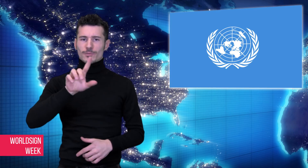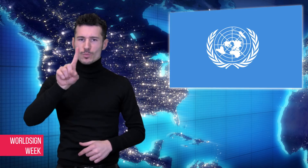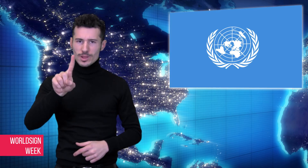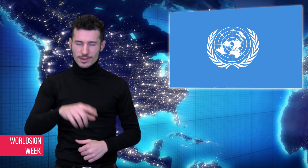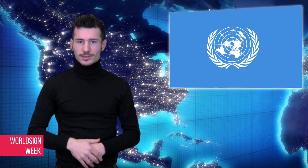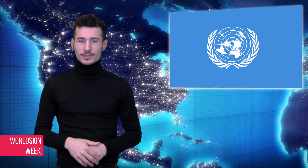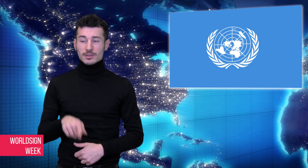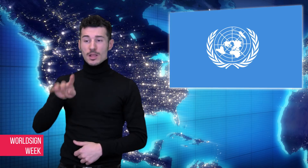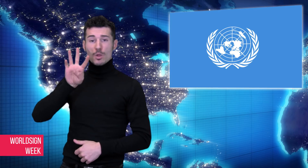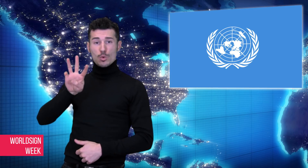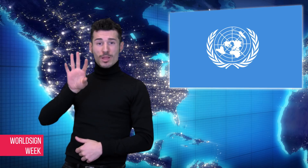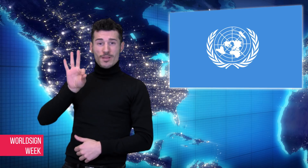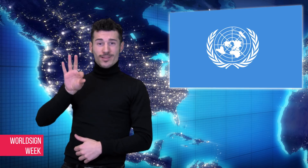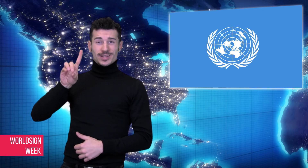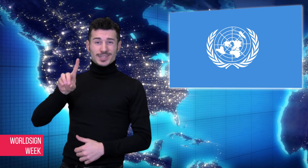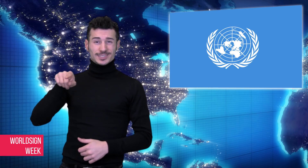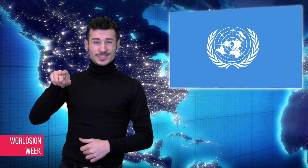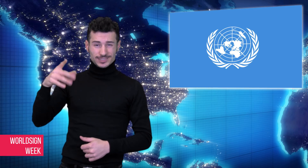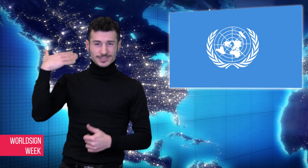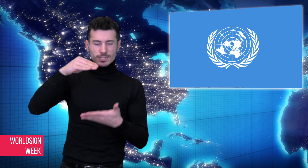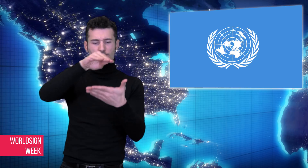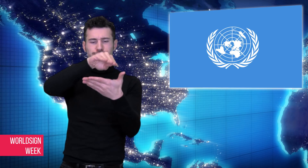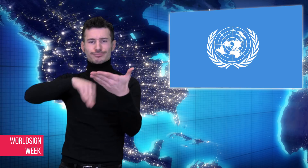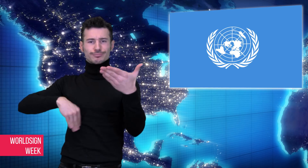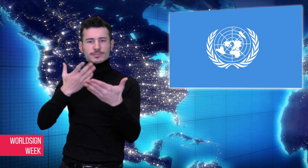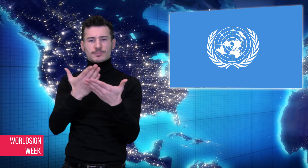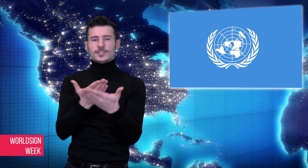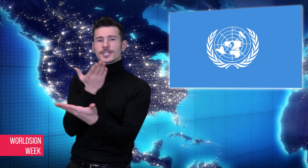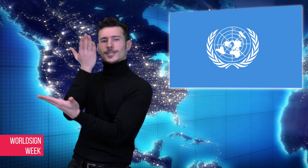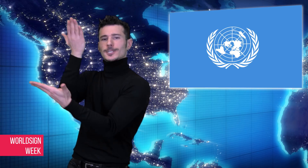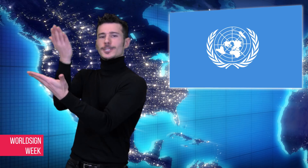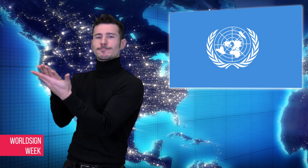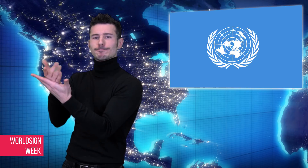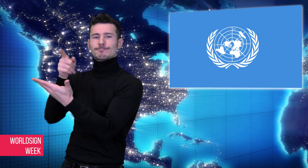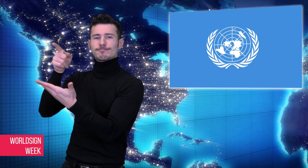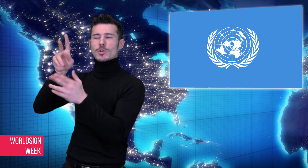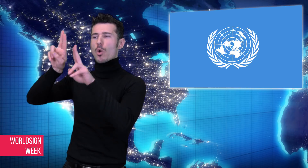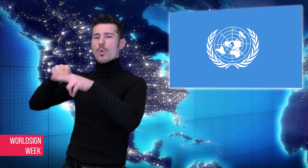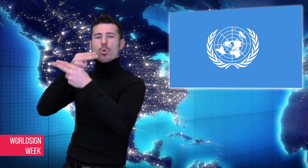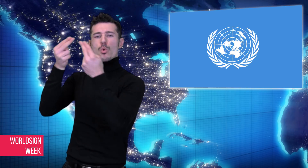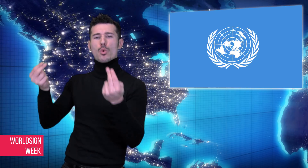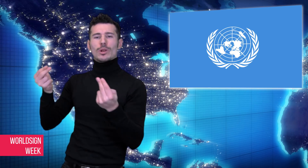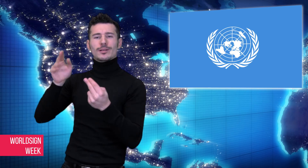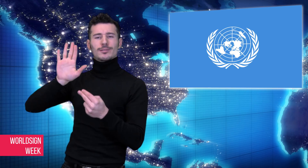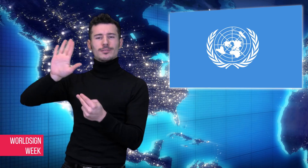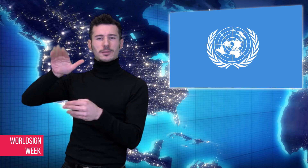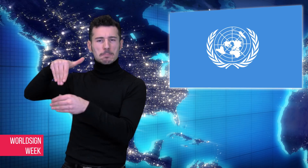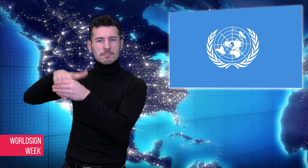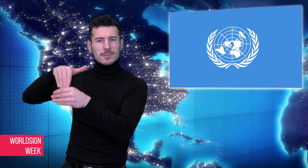delegation from Antigua and Barbuda to